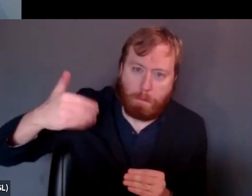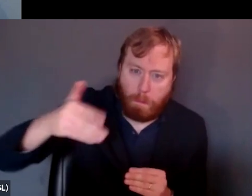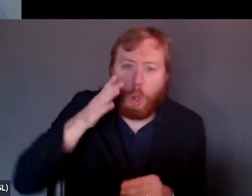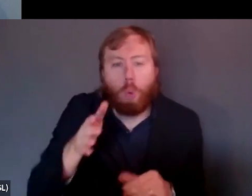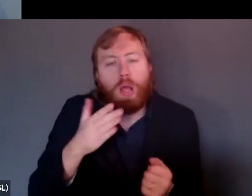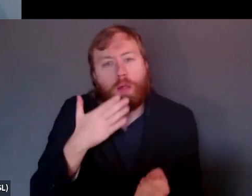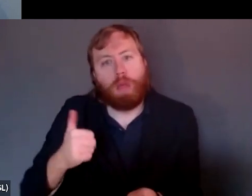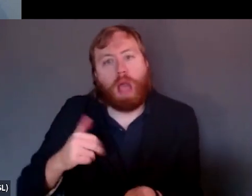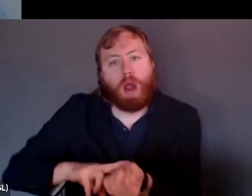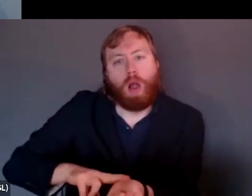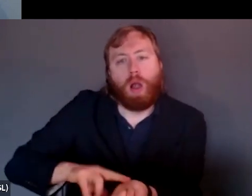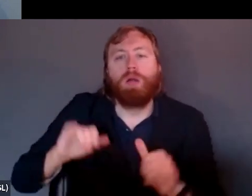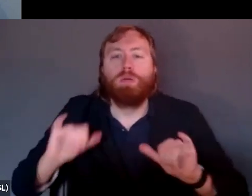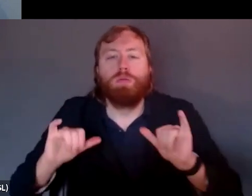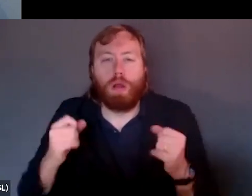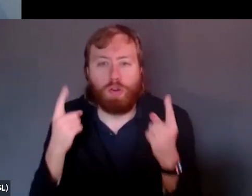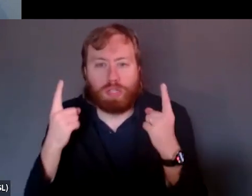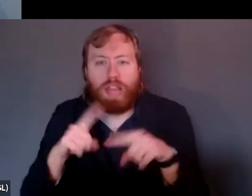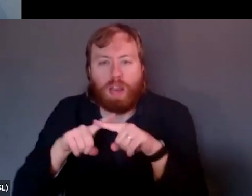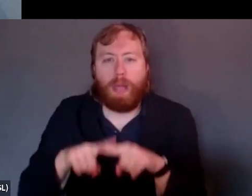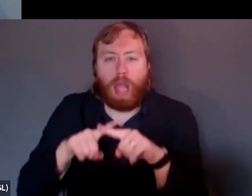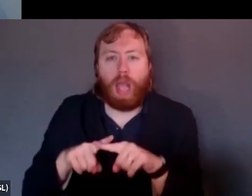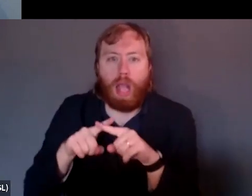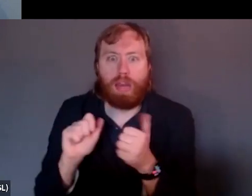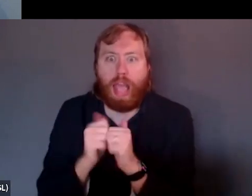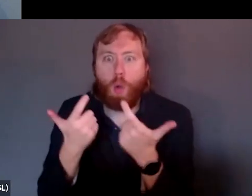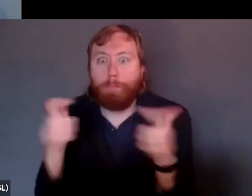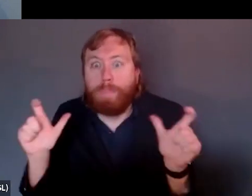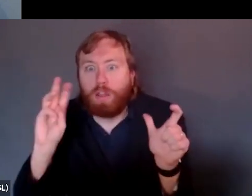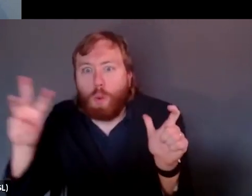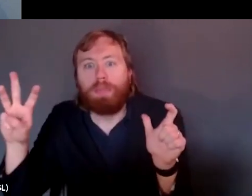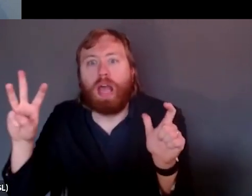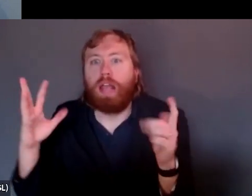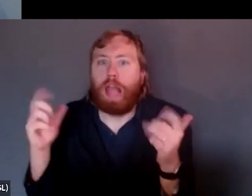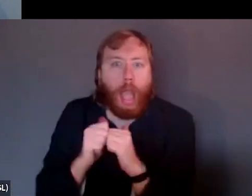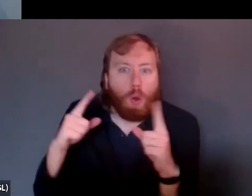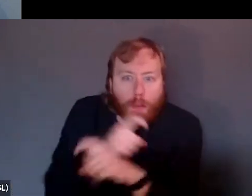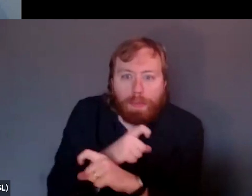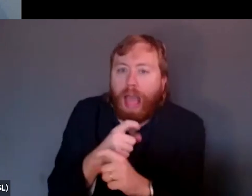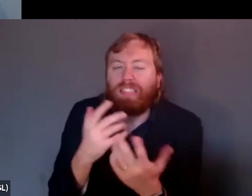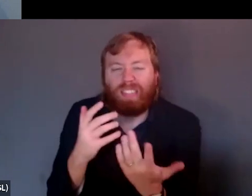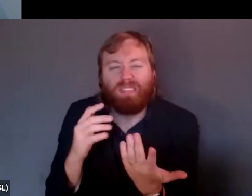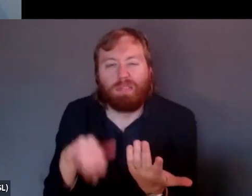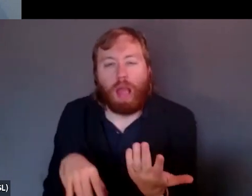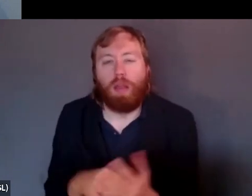based on the complexity of the site, size of the site in your own experience. That's the best advice I have.